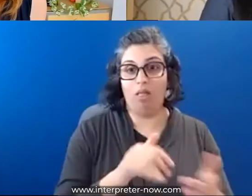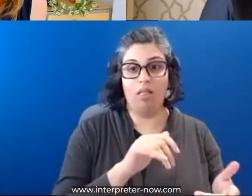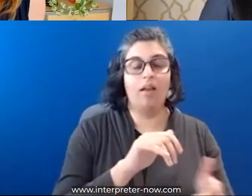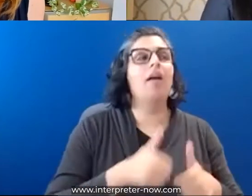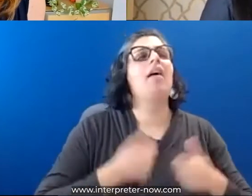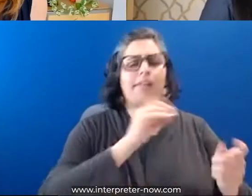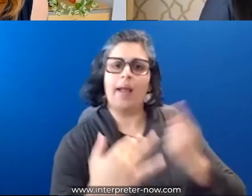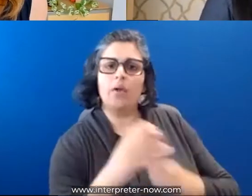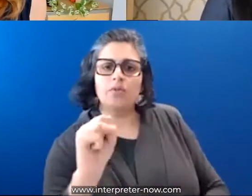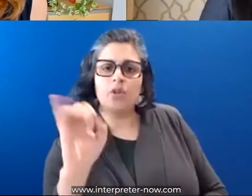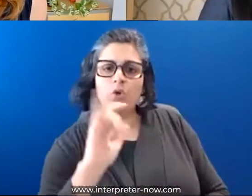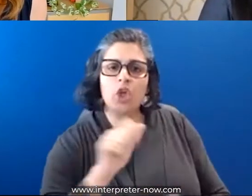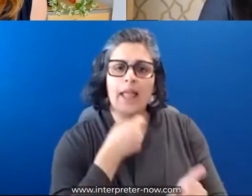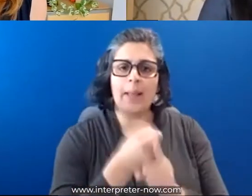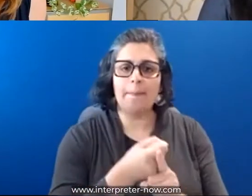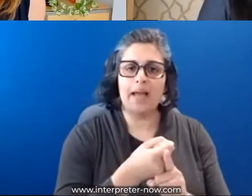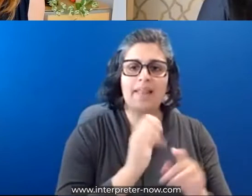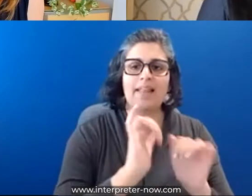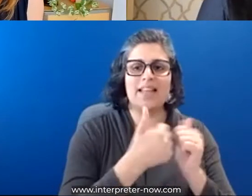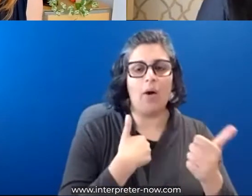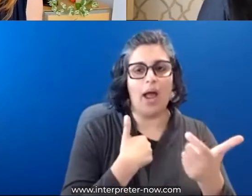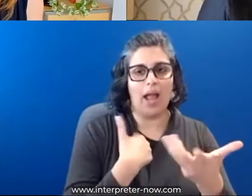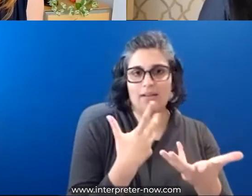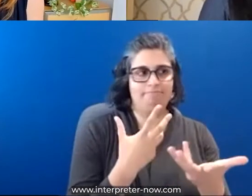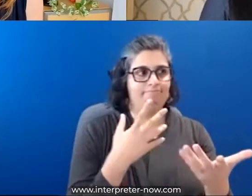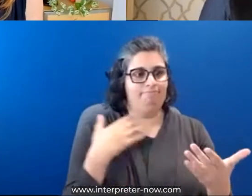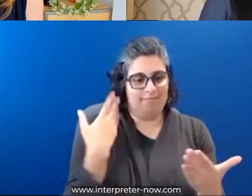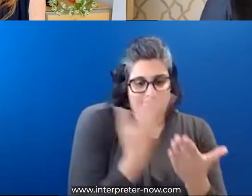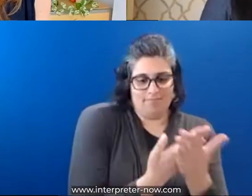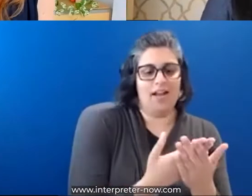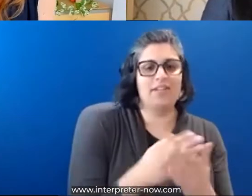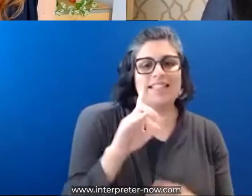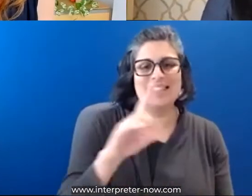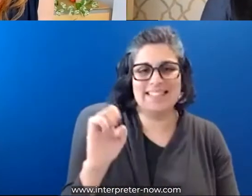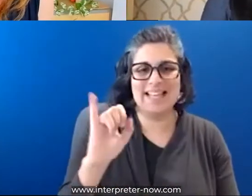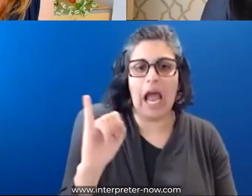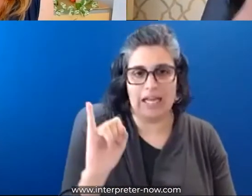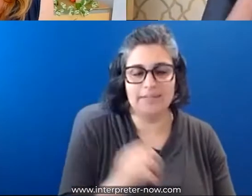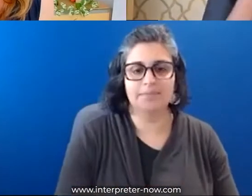That's kind of how I ended up with diversity, equity, and inclusion as what I'm doing now.